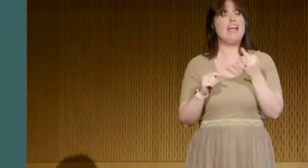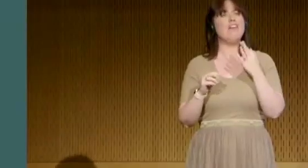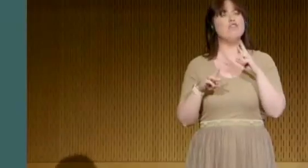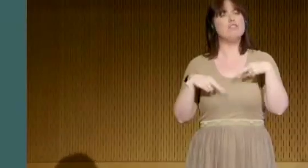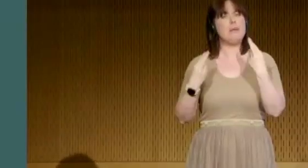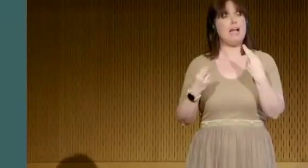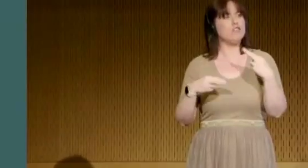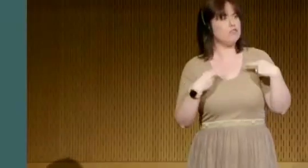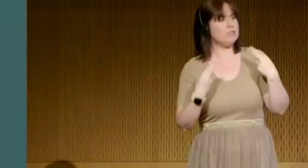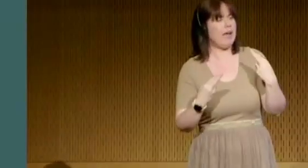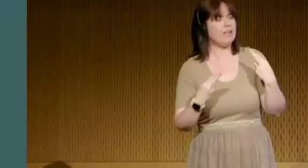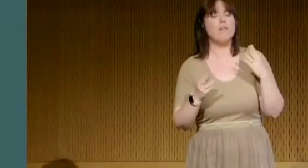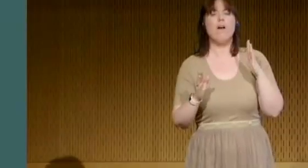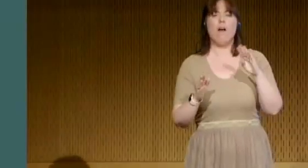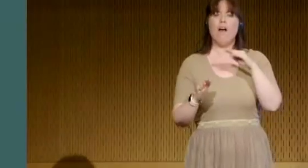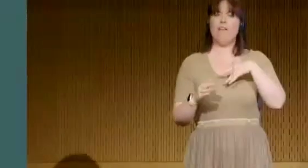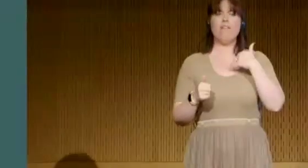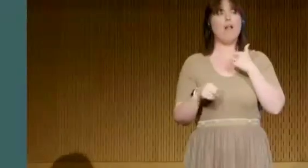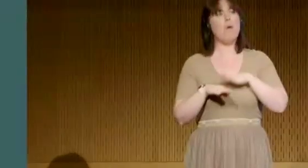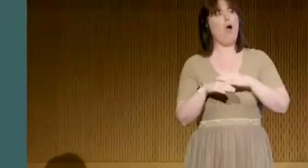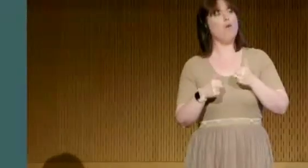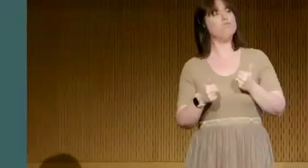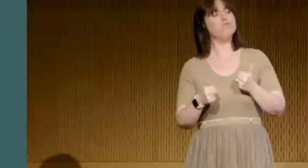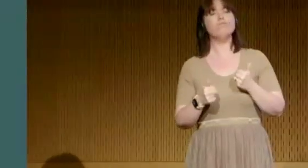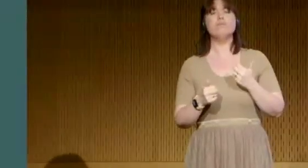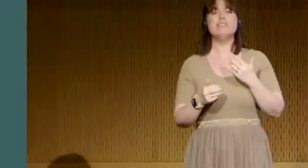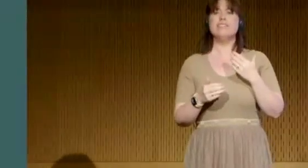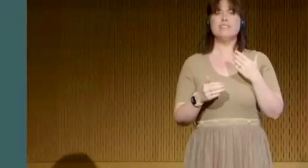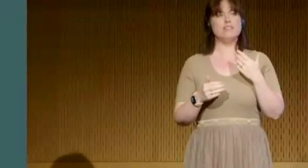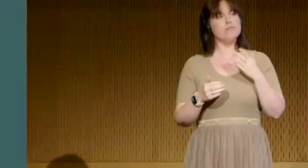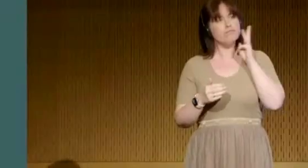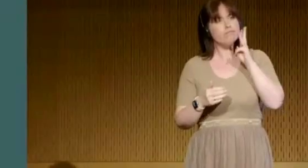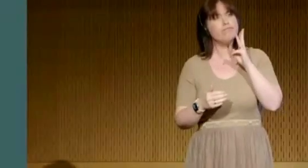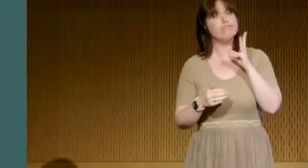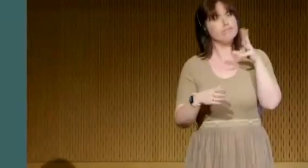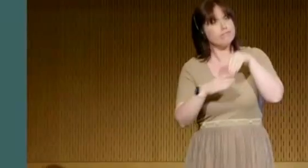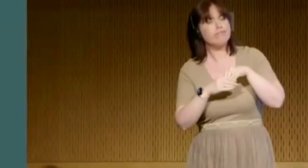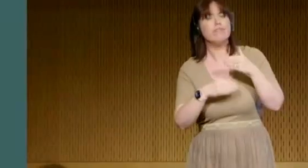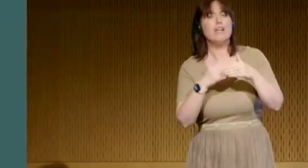okay, someone's taken the time to do a bit of research, find out about what might resonate with